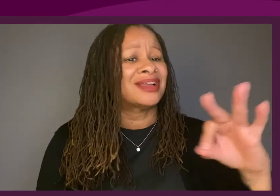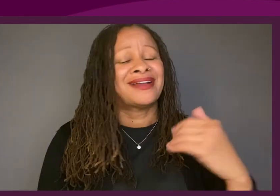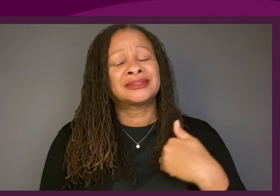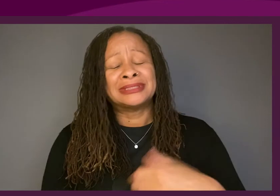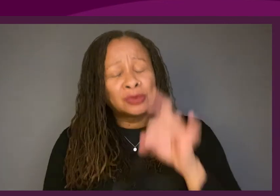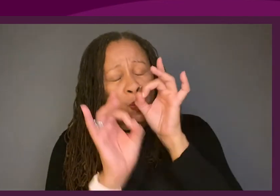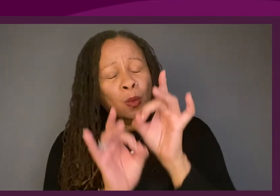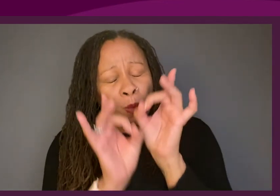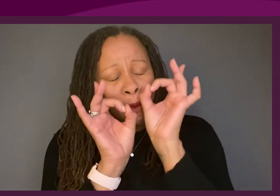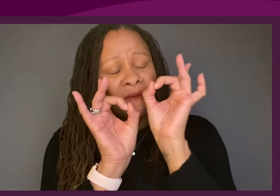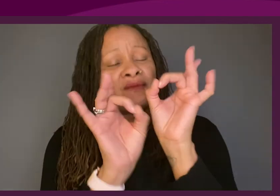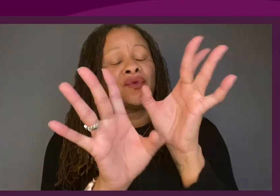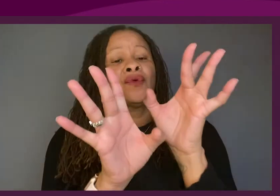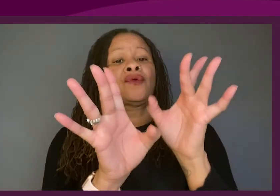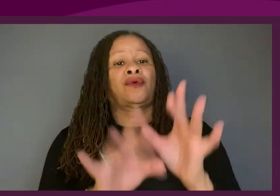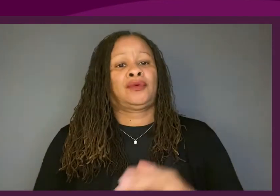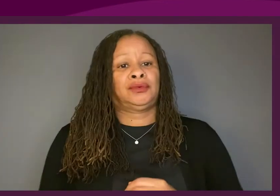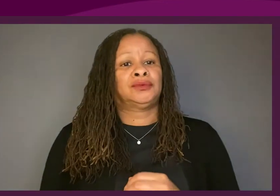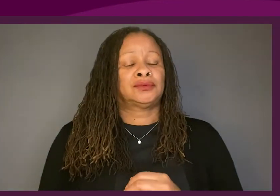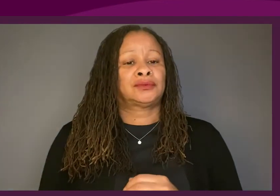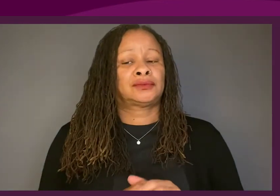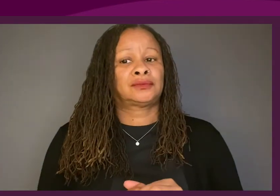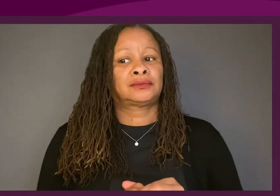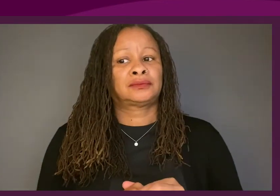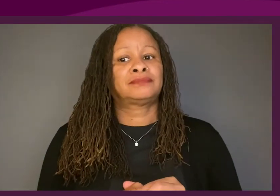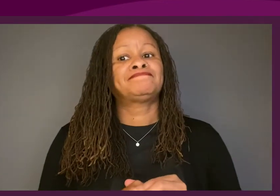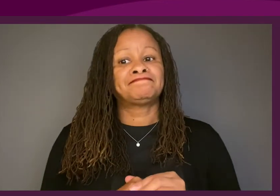It's been absolutely horrible.